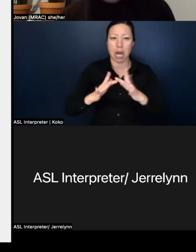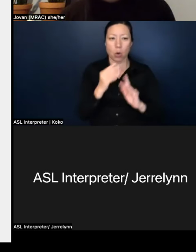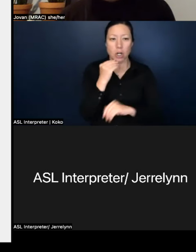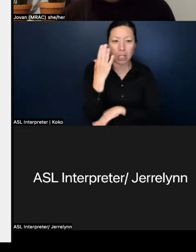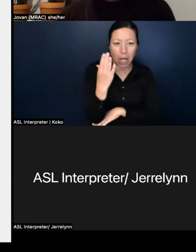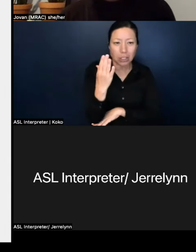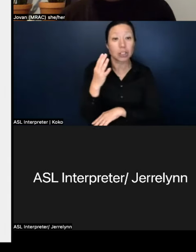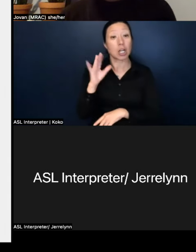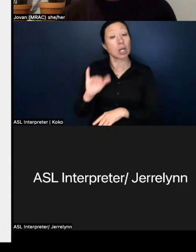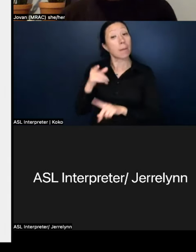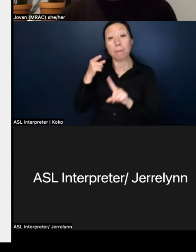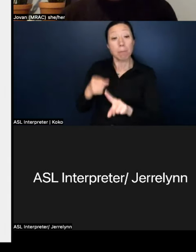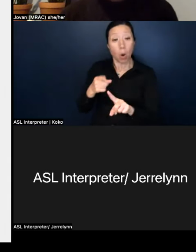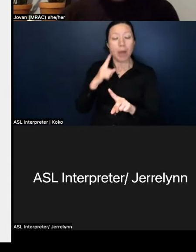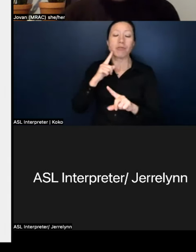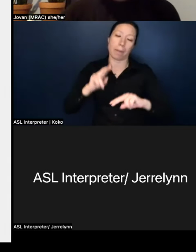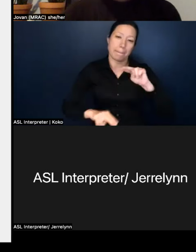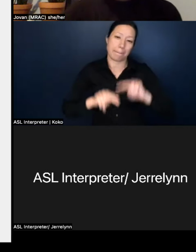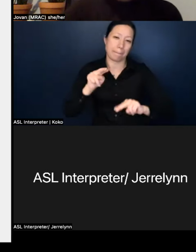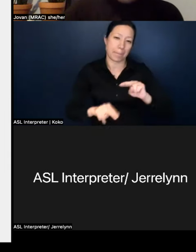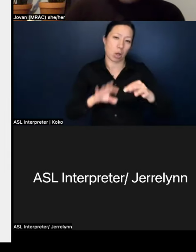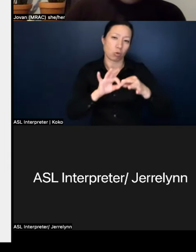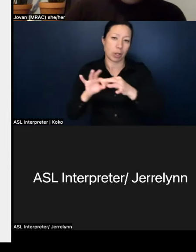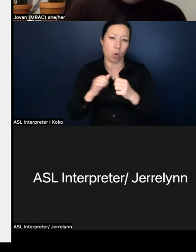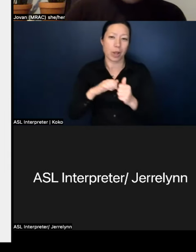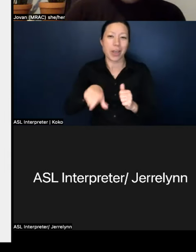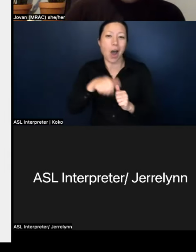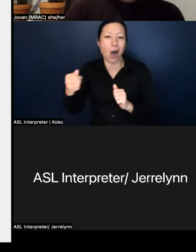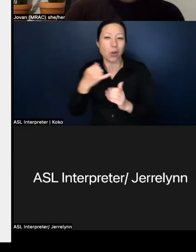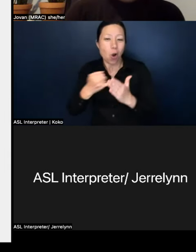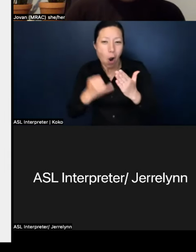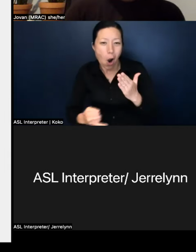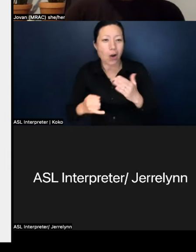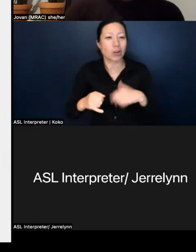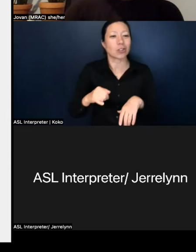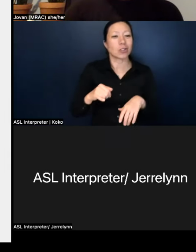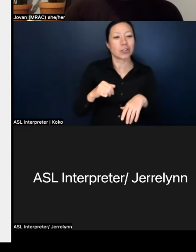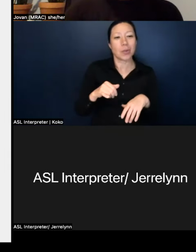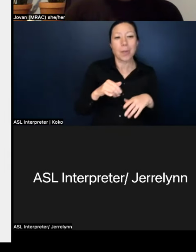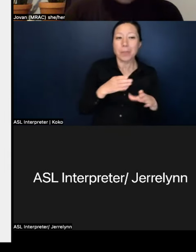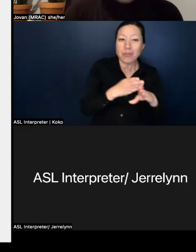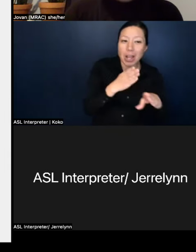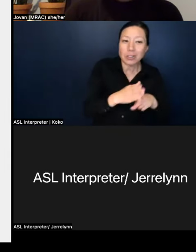to other makers, arts professionals, and arts organizations. These meetings will be coordinated